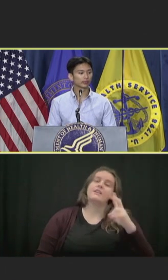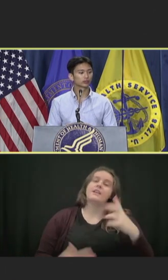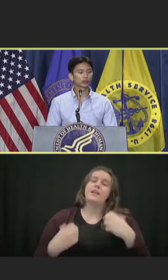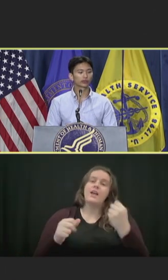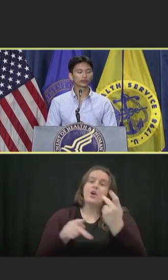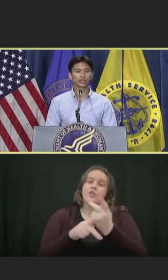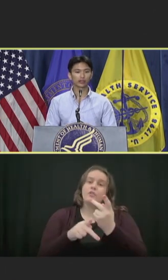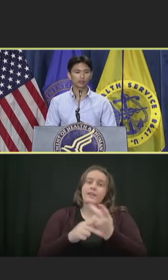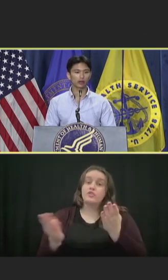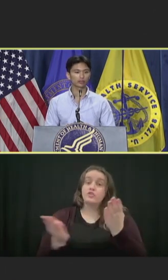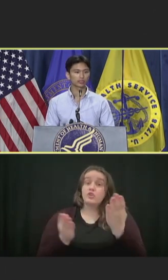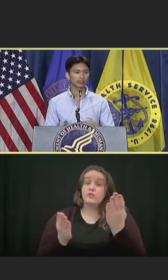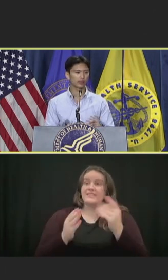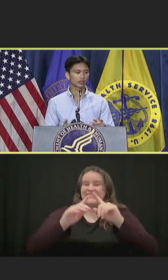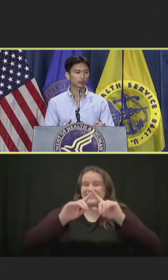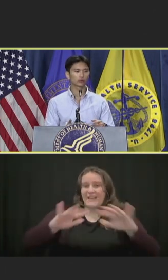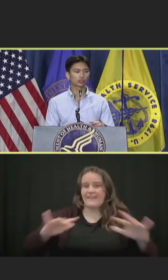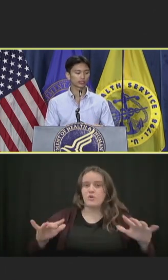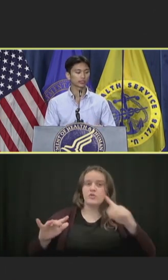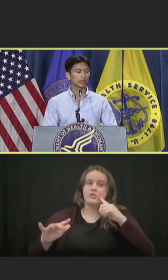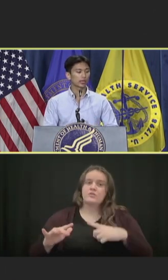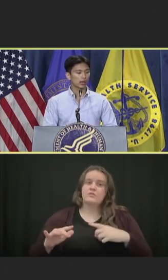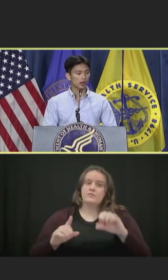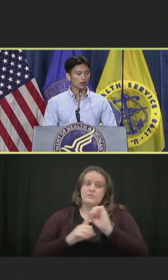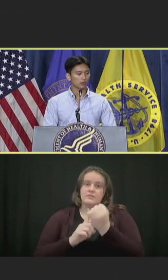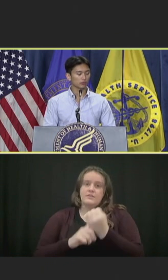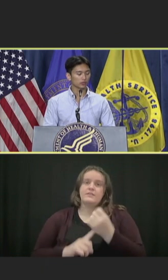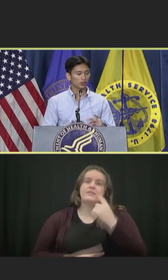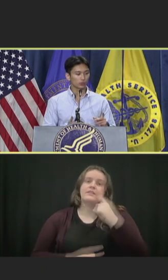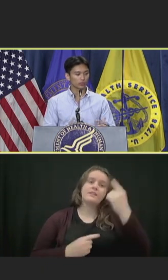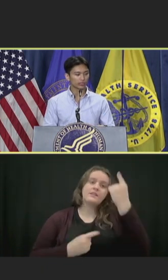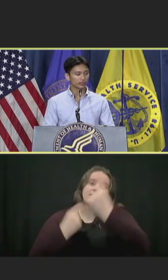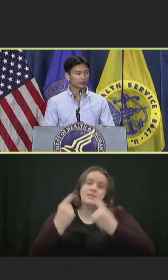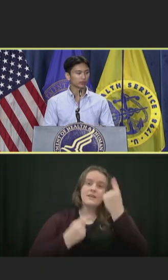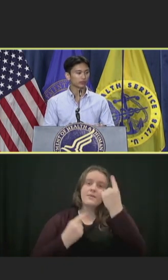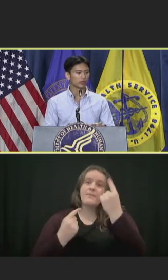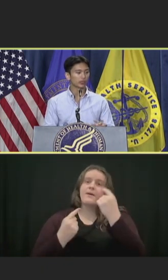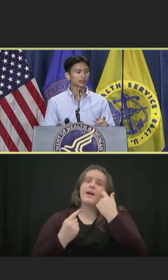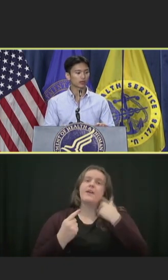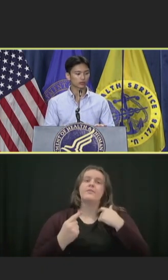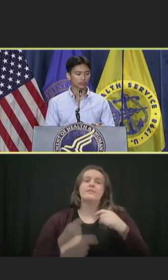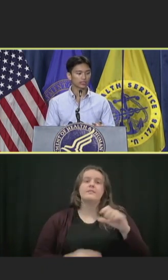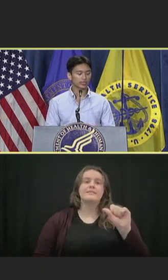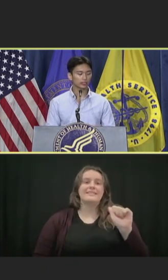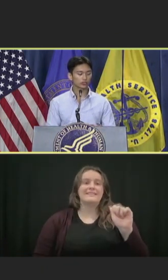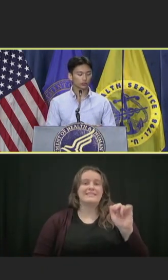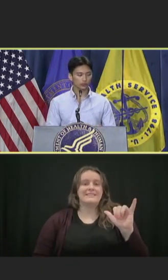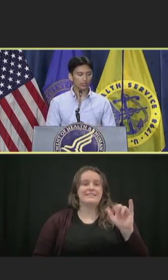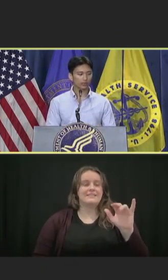sort of thinking about syndemic approaches. We -- you know, we had Dr. Stacey Trooskin,